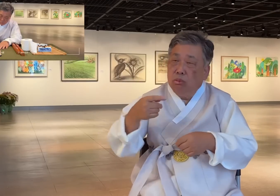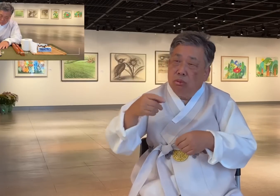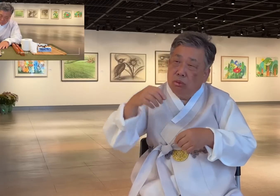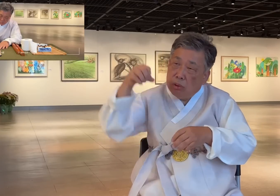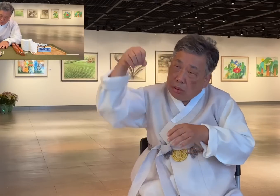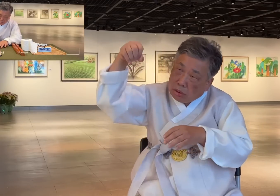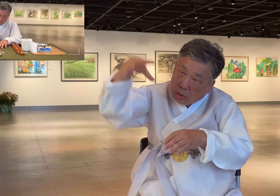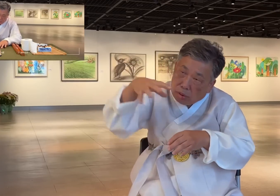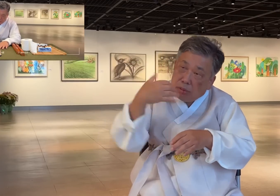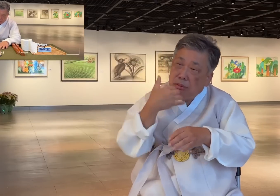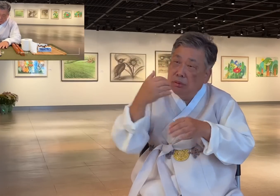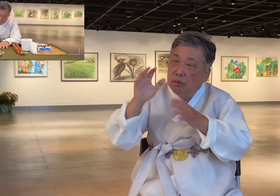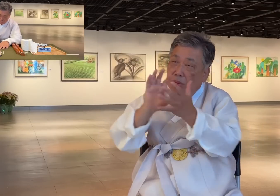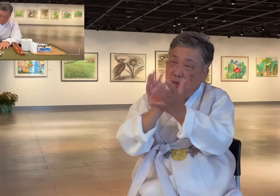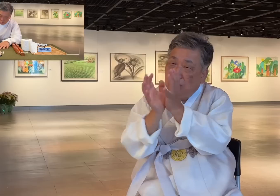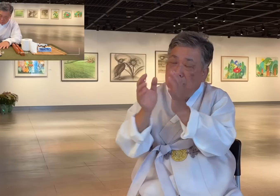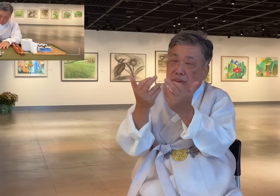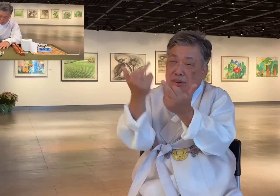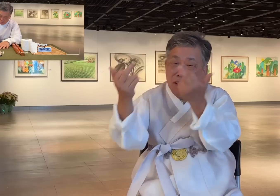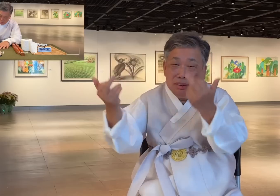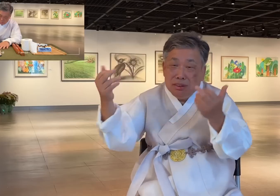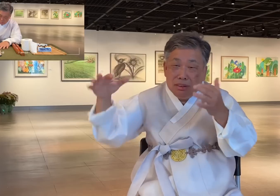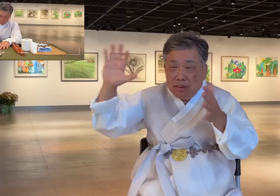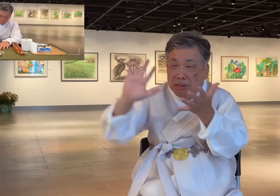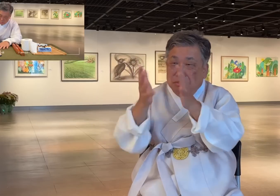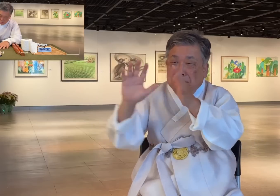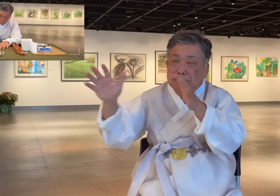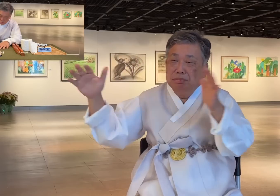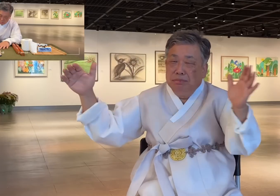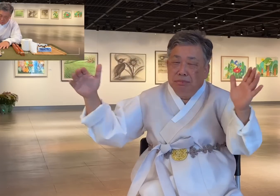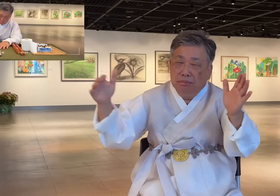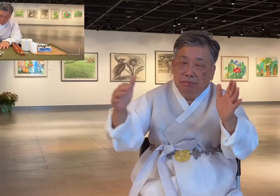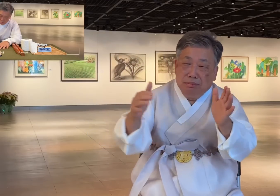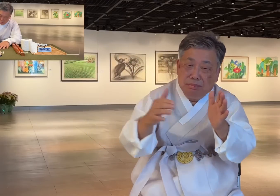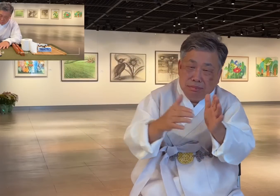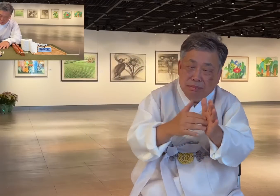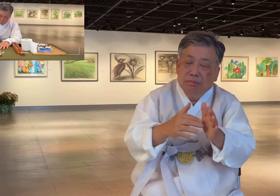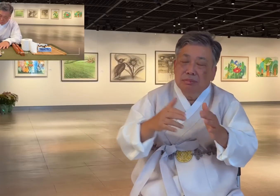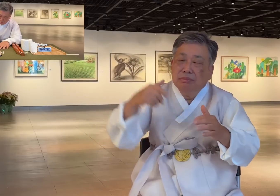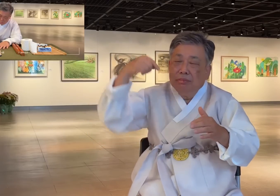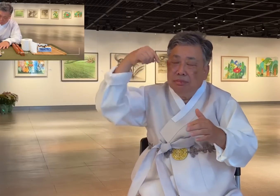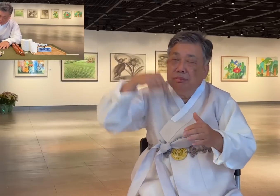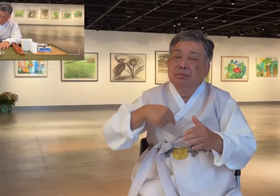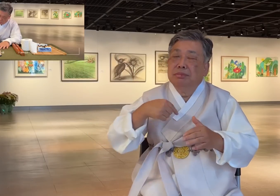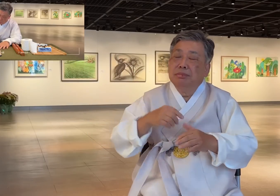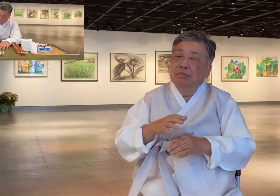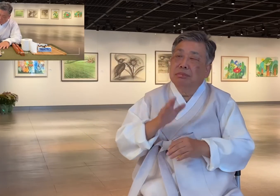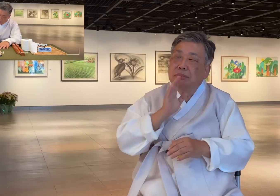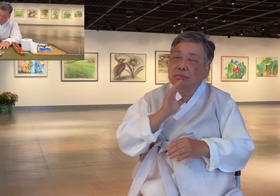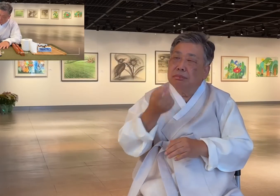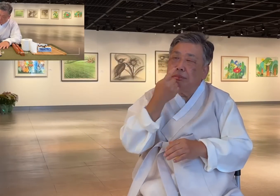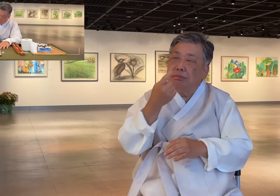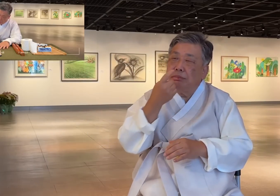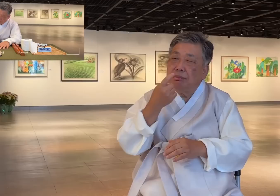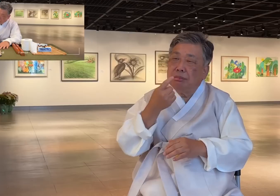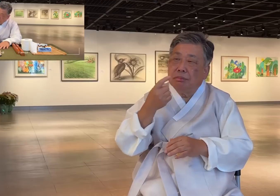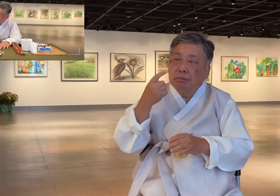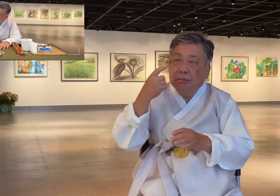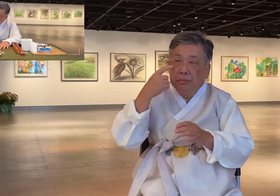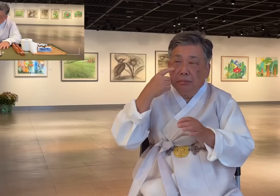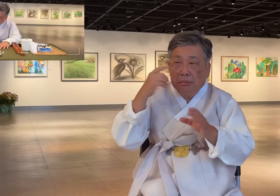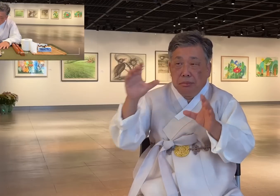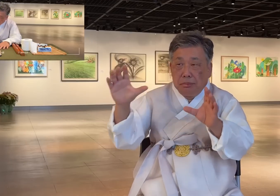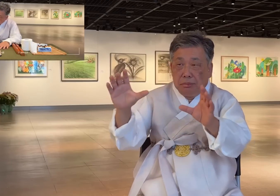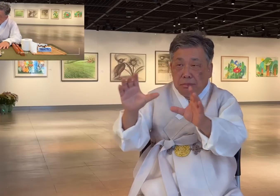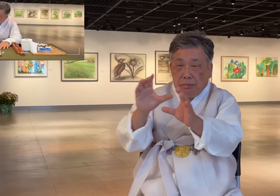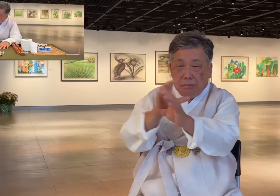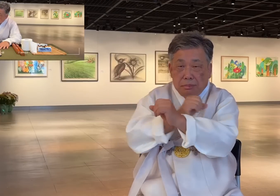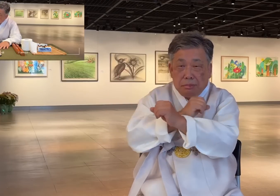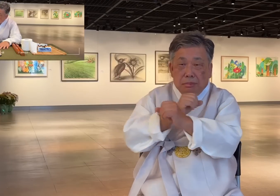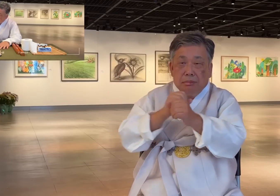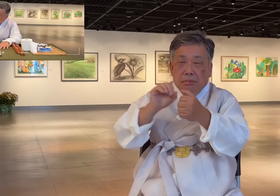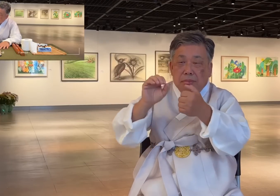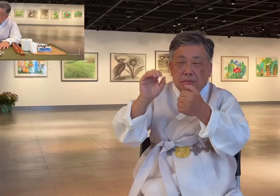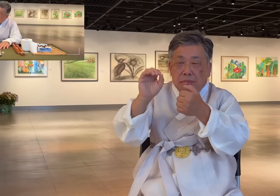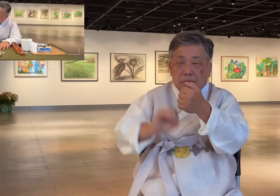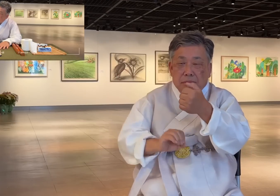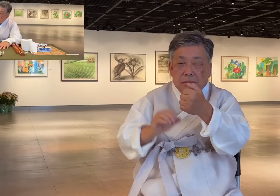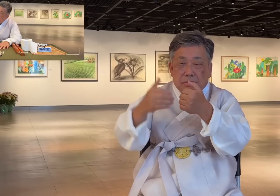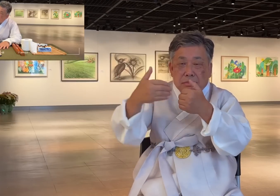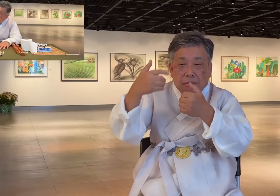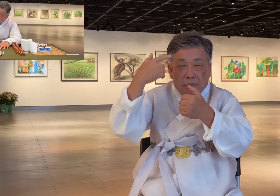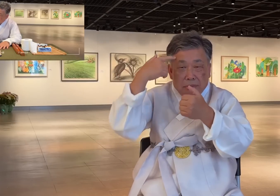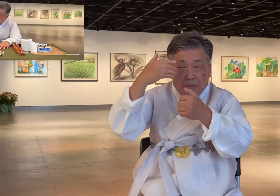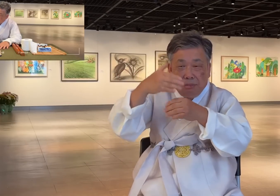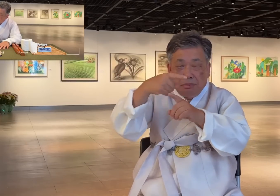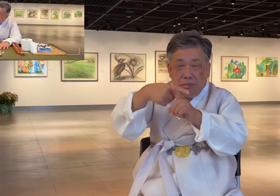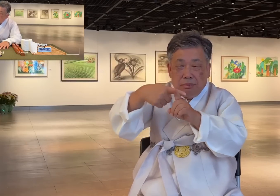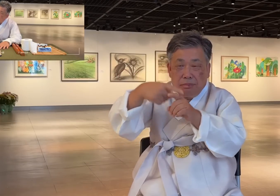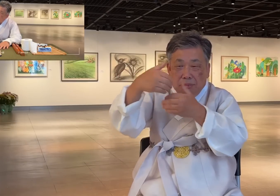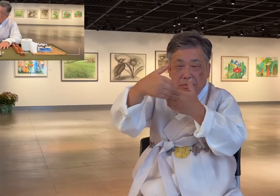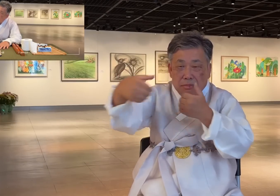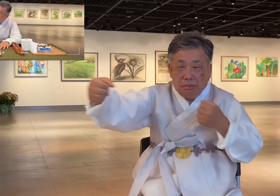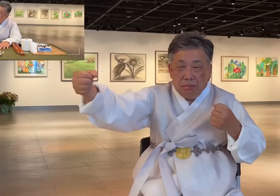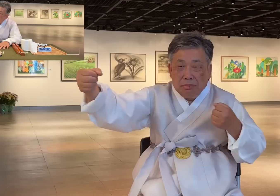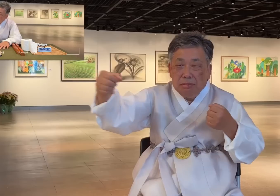by observing various elements such as light, flowers, and mountains, I understood about 50% of it.